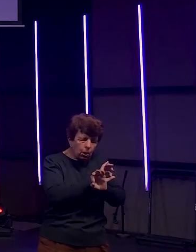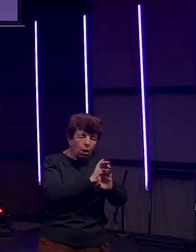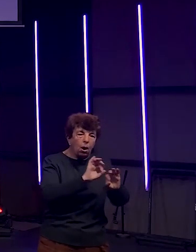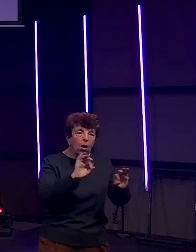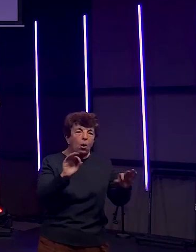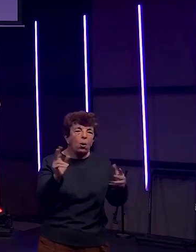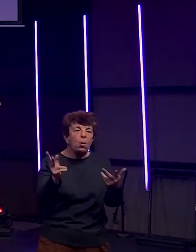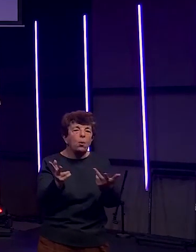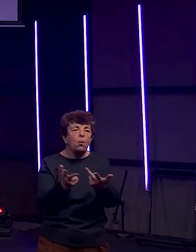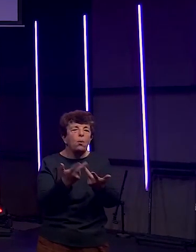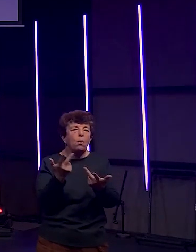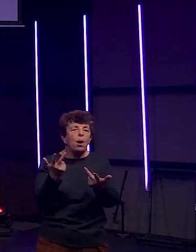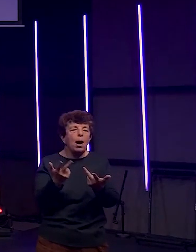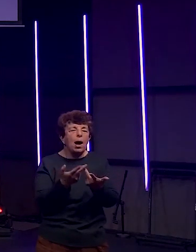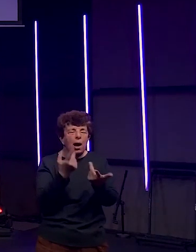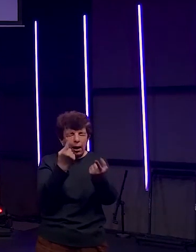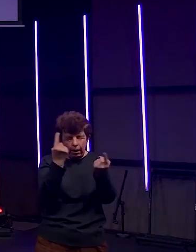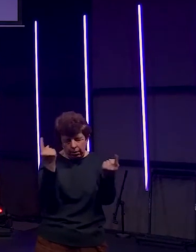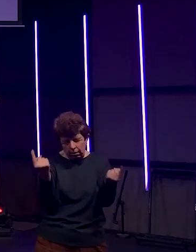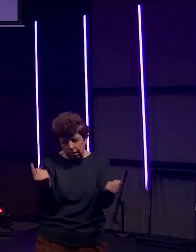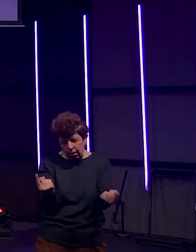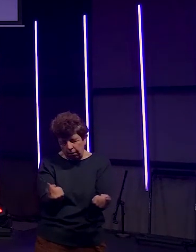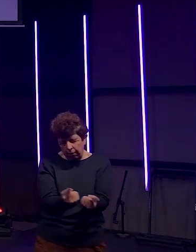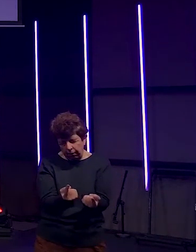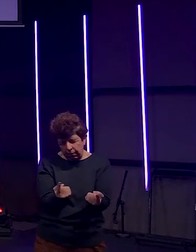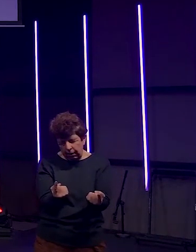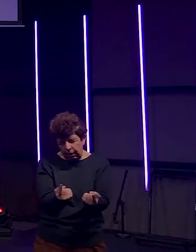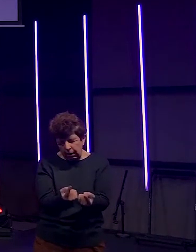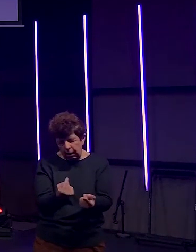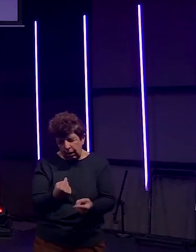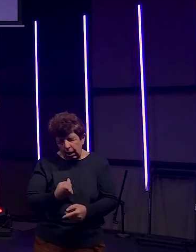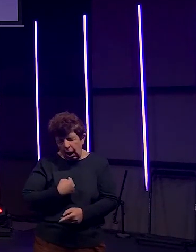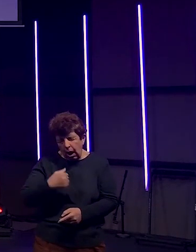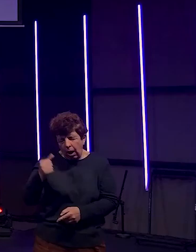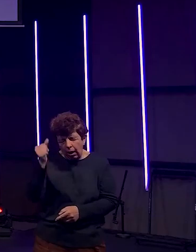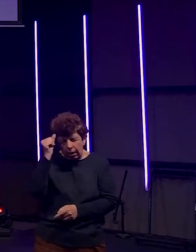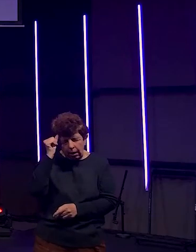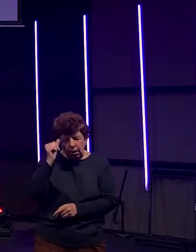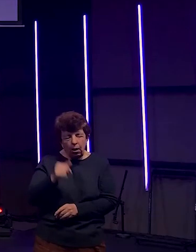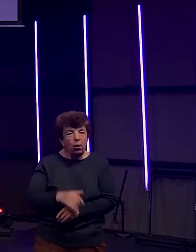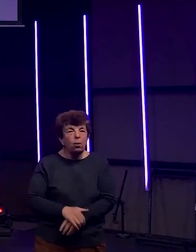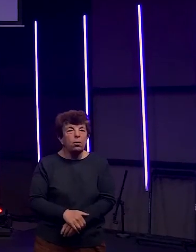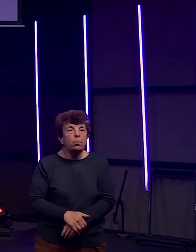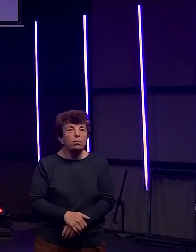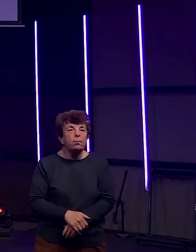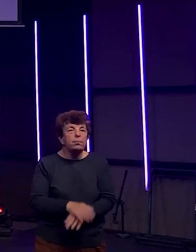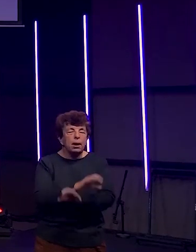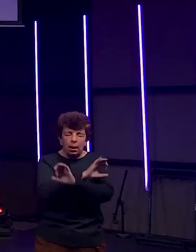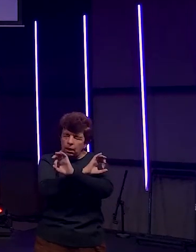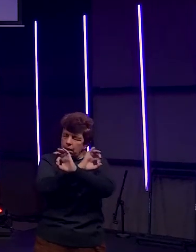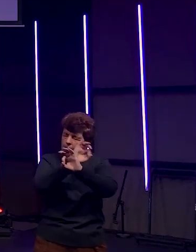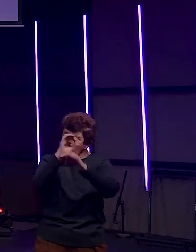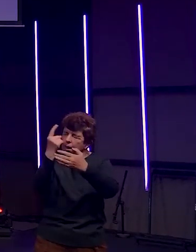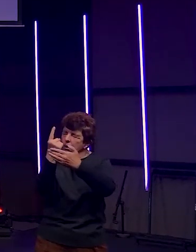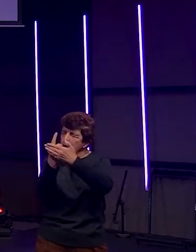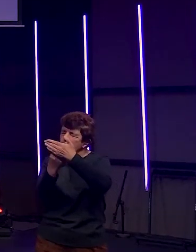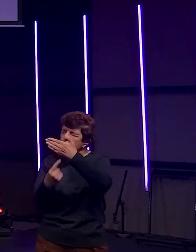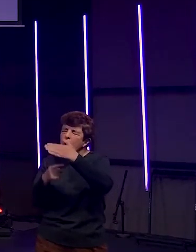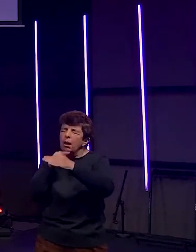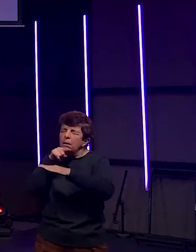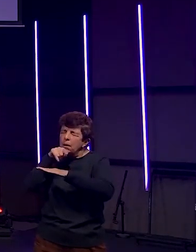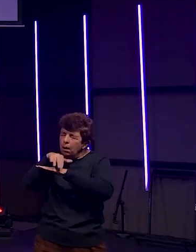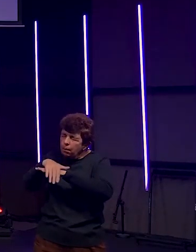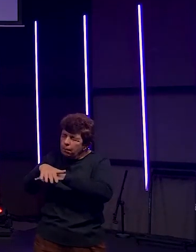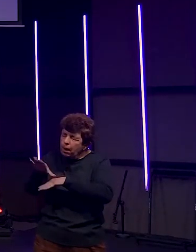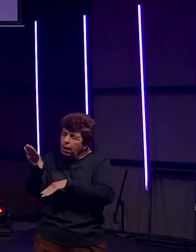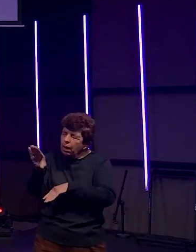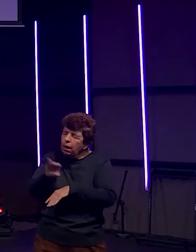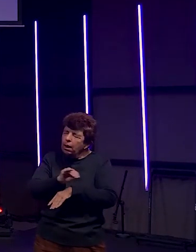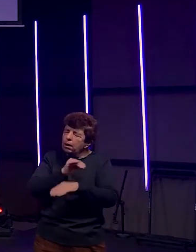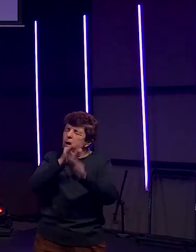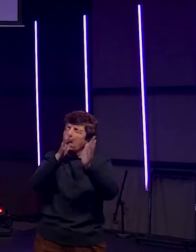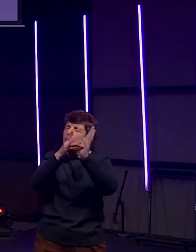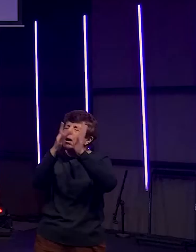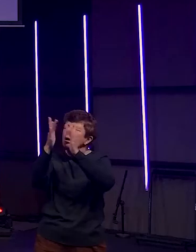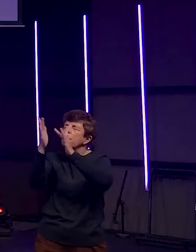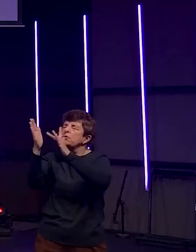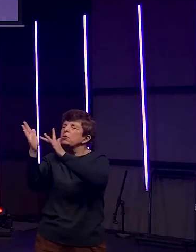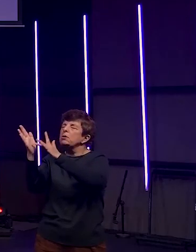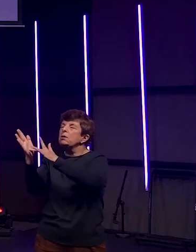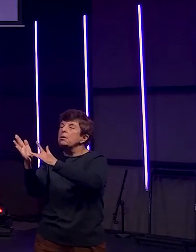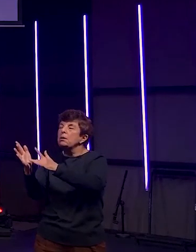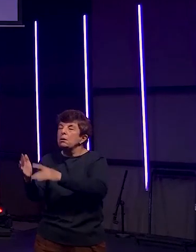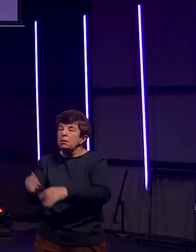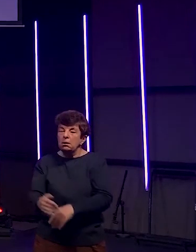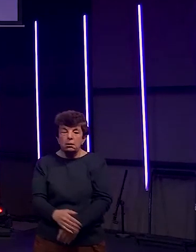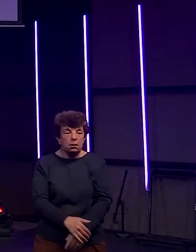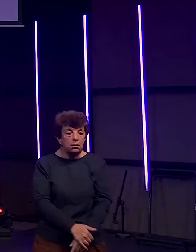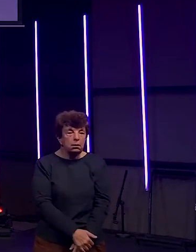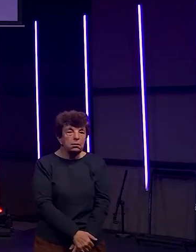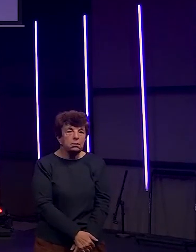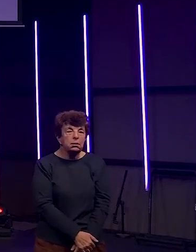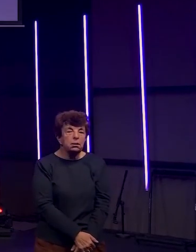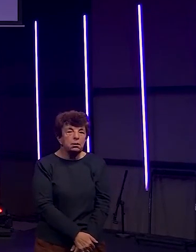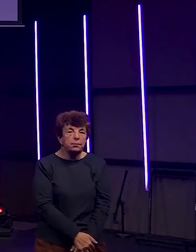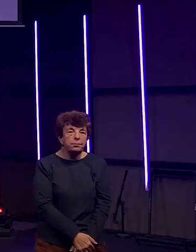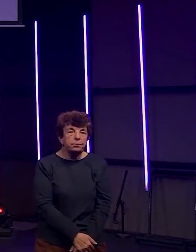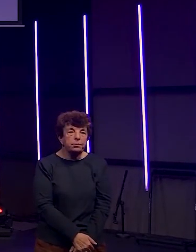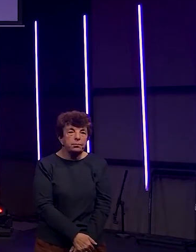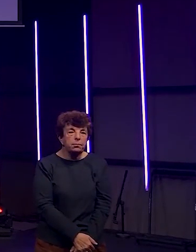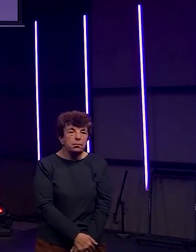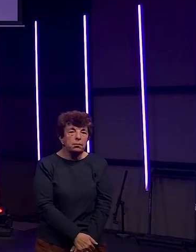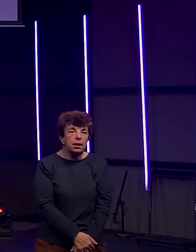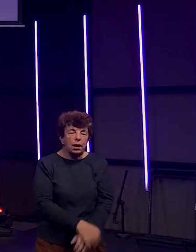No other fount I know Nothing but the blood of Jesus